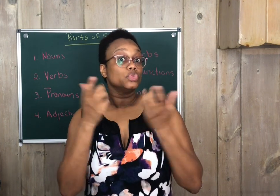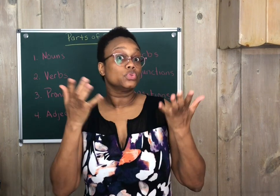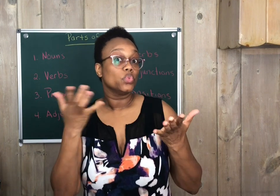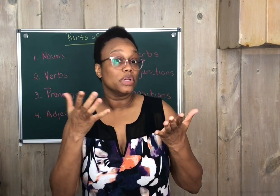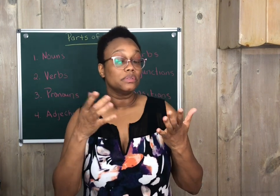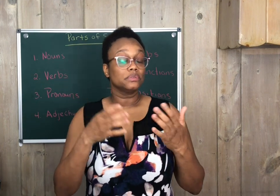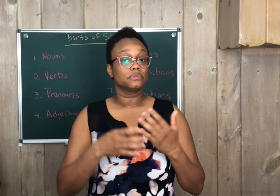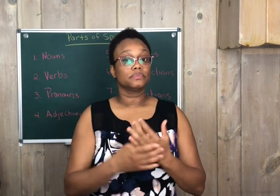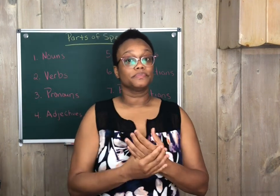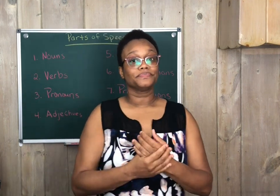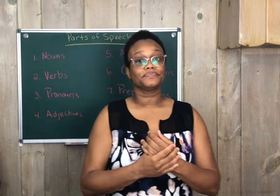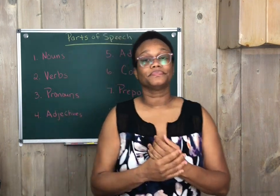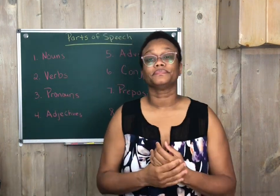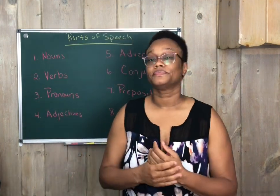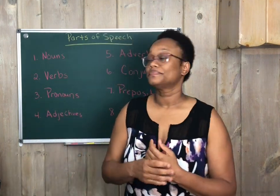The eight groups are